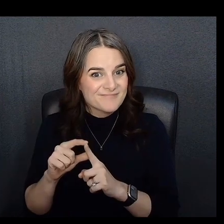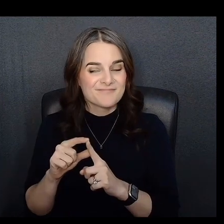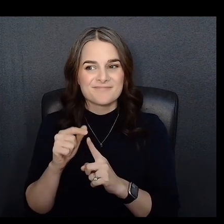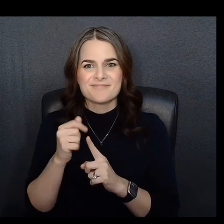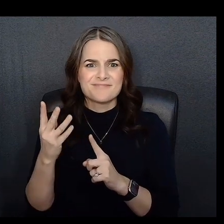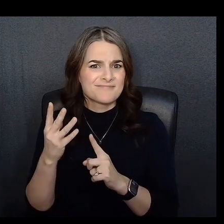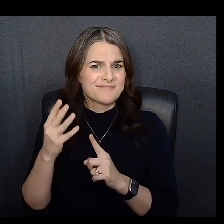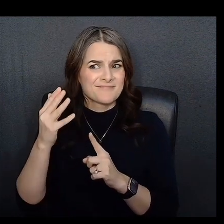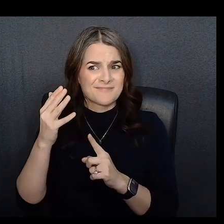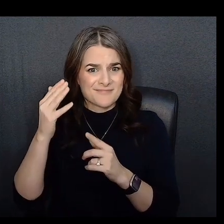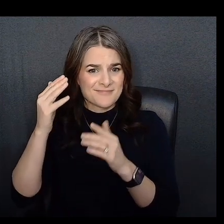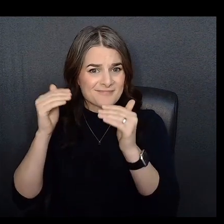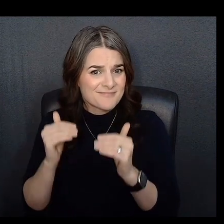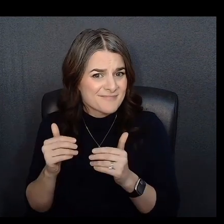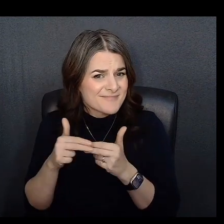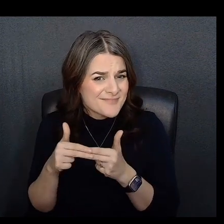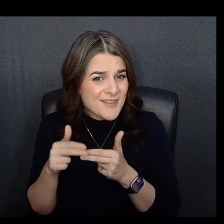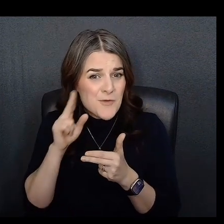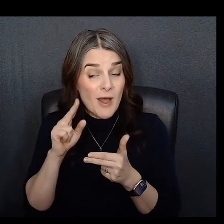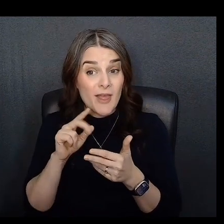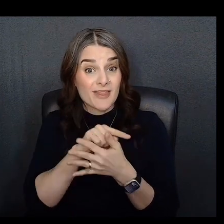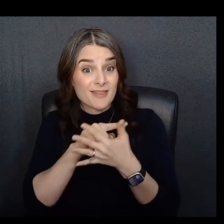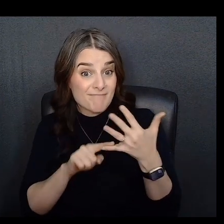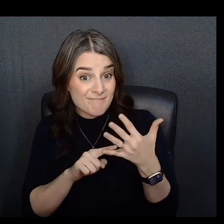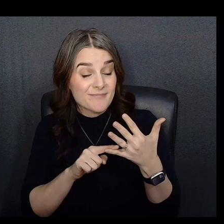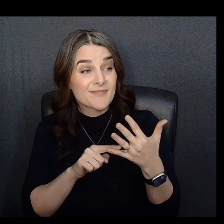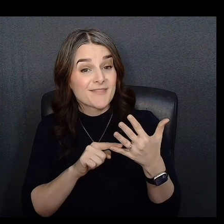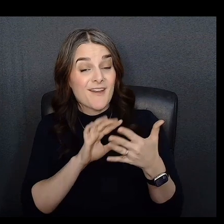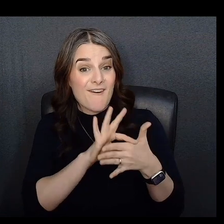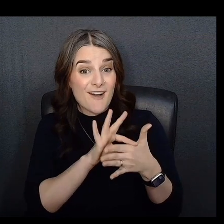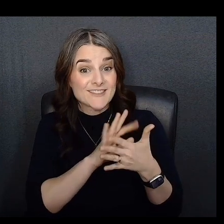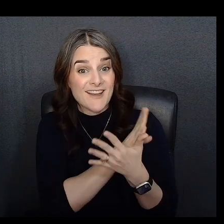to take these content areas that are derived from the National